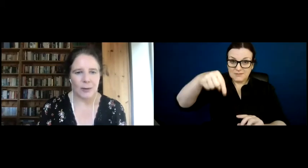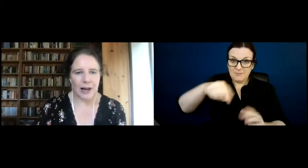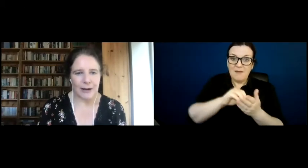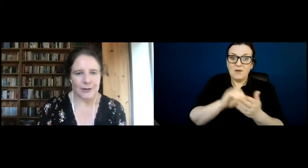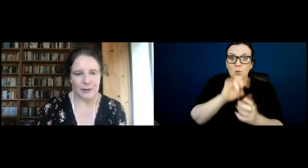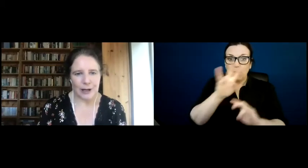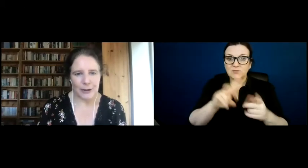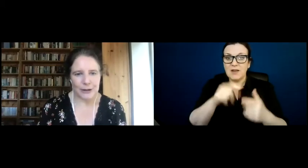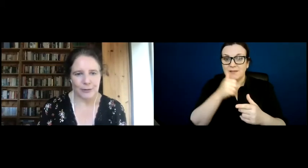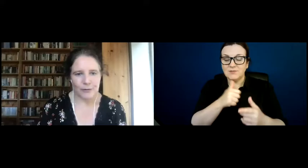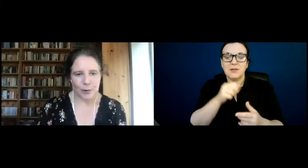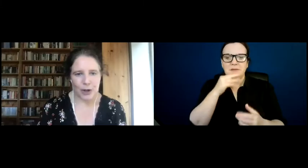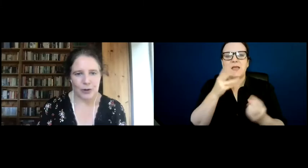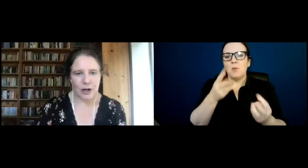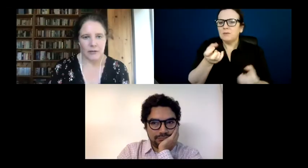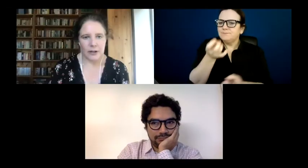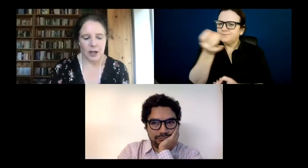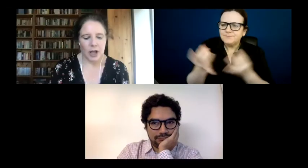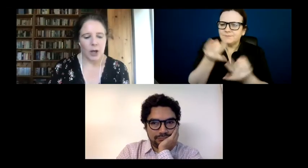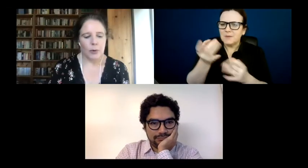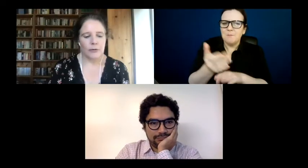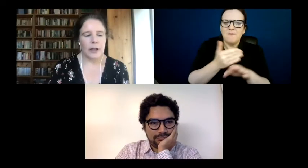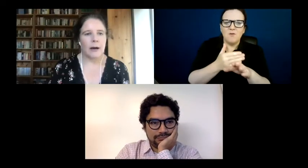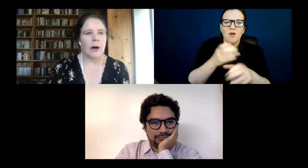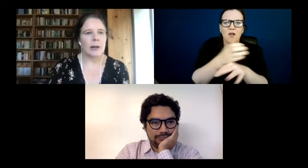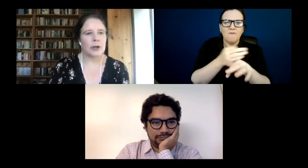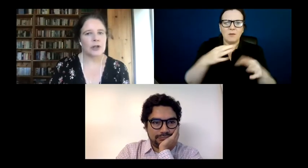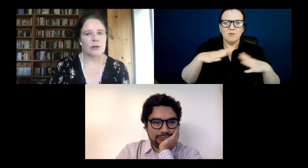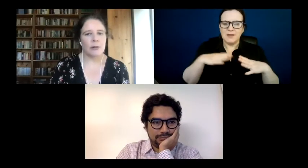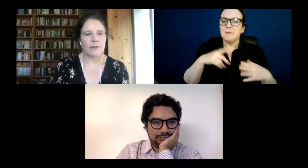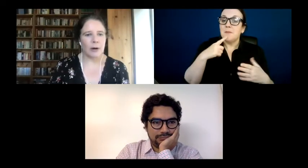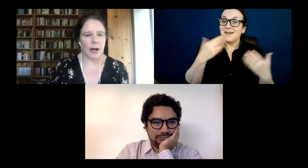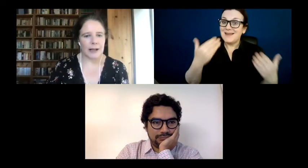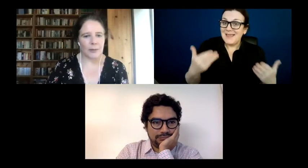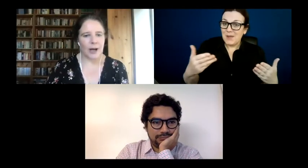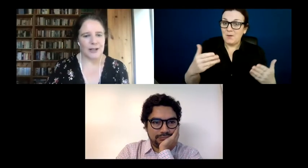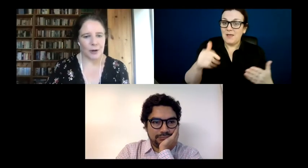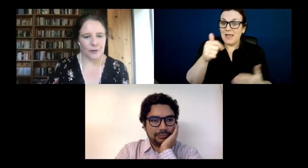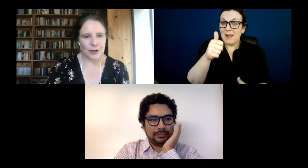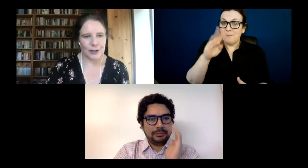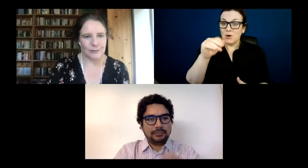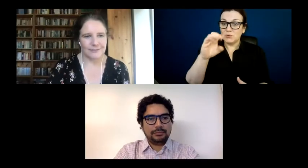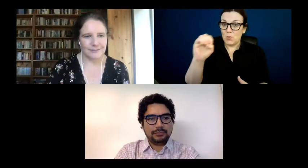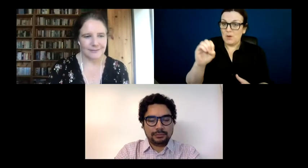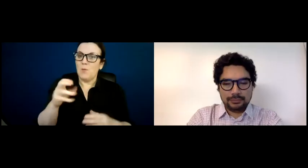allows to Alberto before we go to coffee. But for now, Alberto, you are very welcome and over to you. >>: